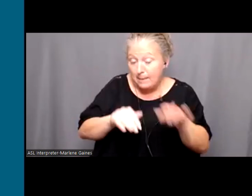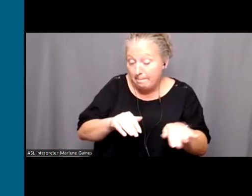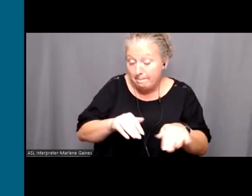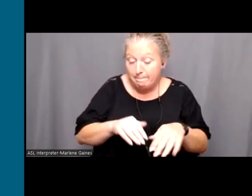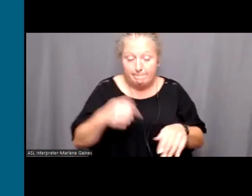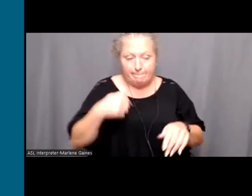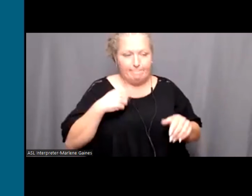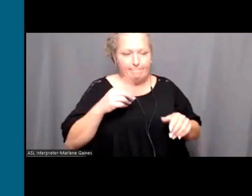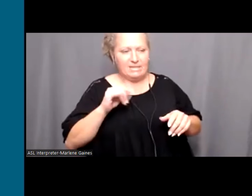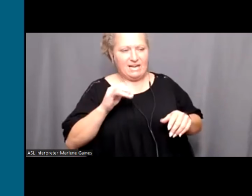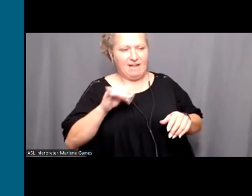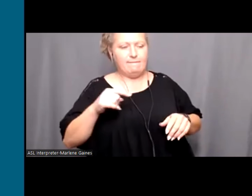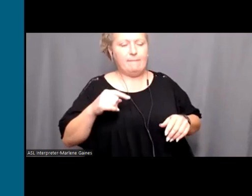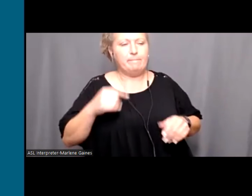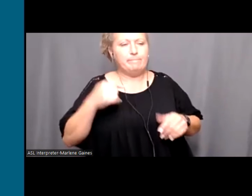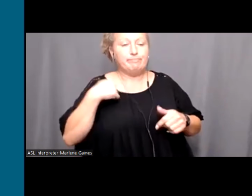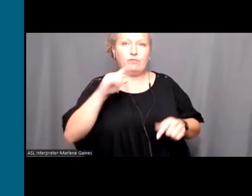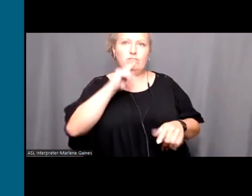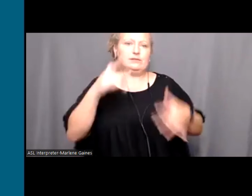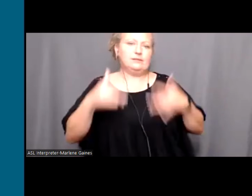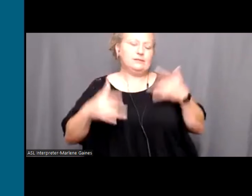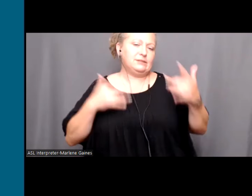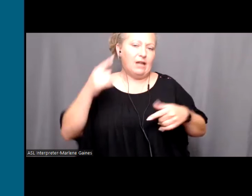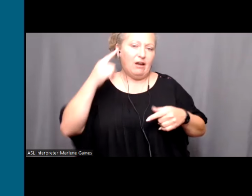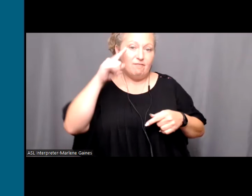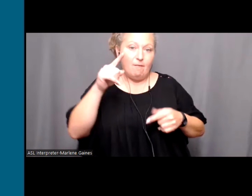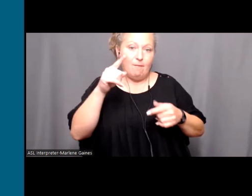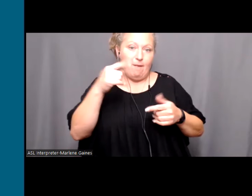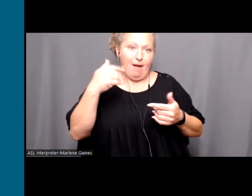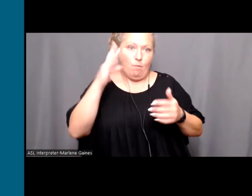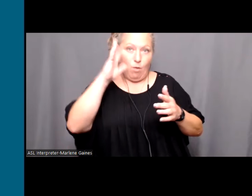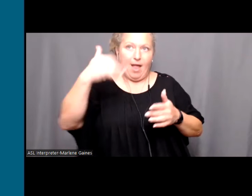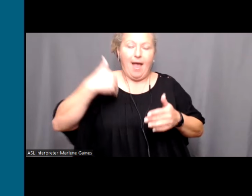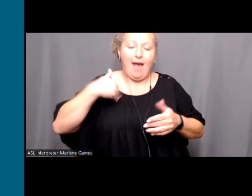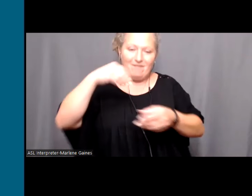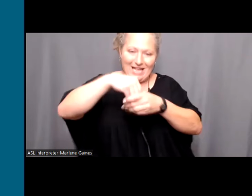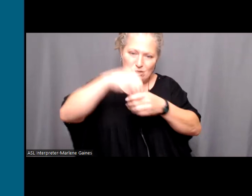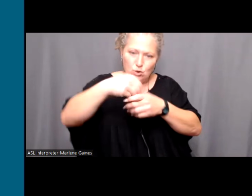David Hornung: Really excited about the prospect of there being indoor heat regulation.